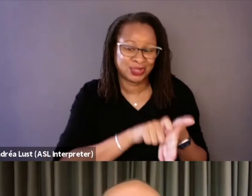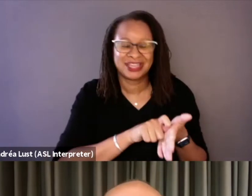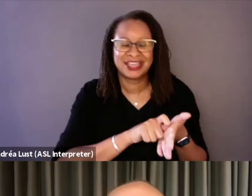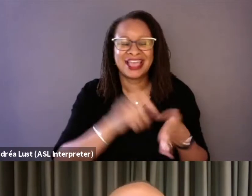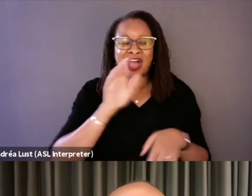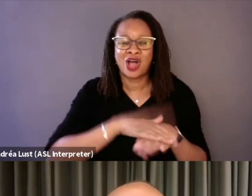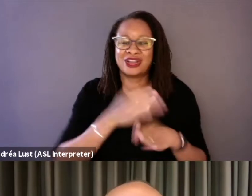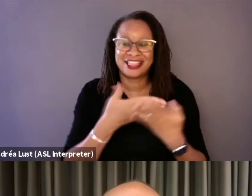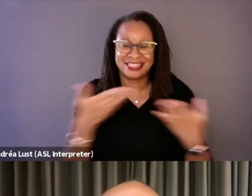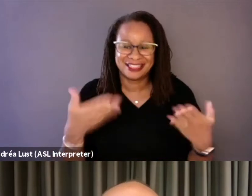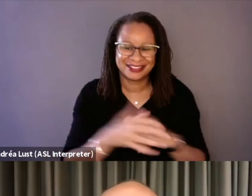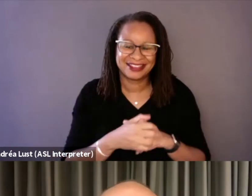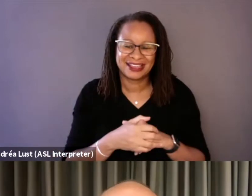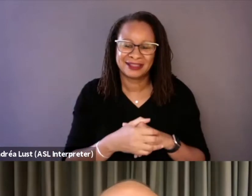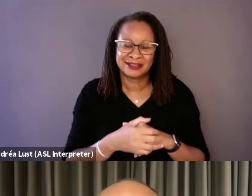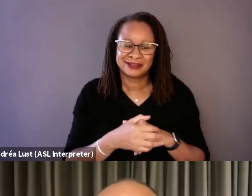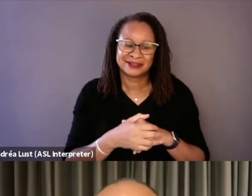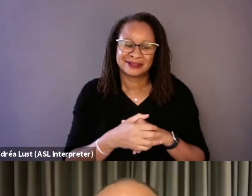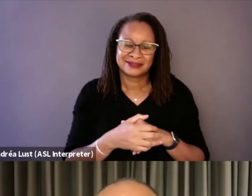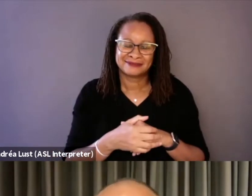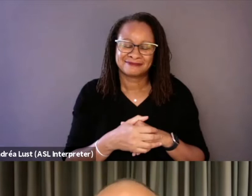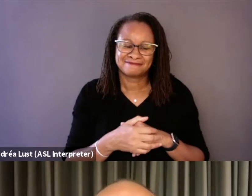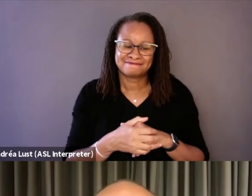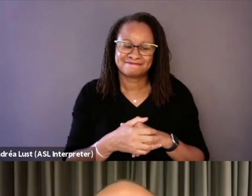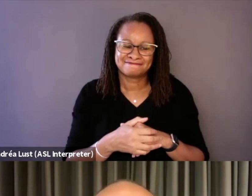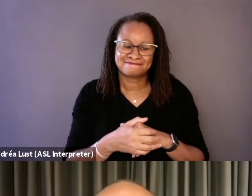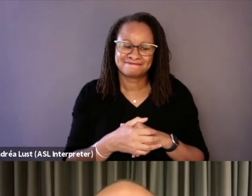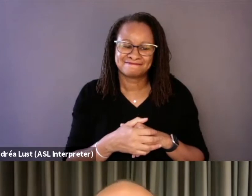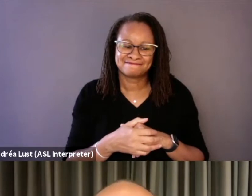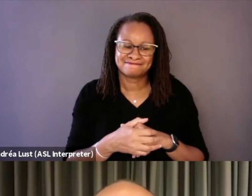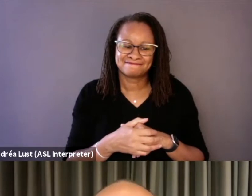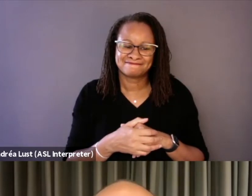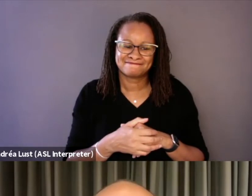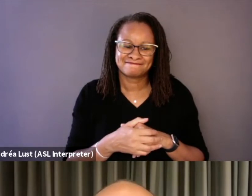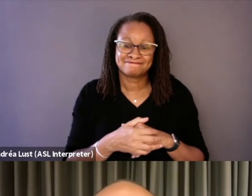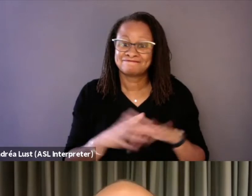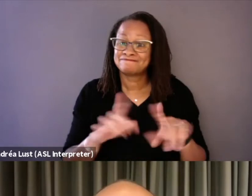But I thinK you don't want these things to be reviews